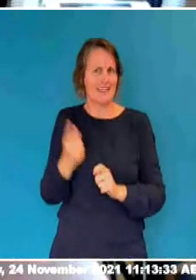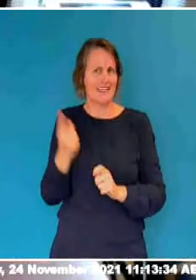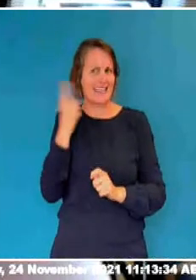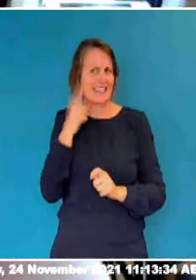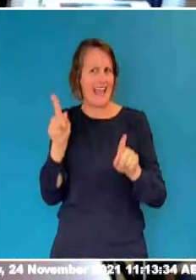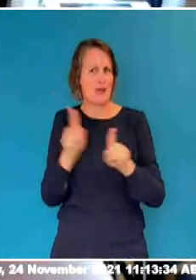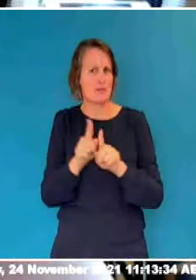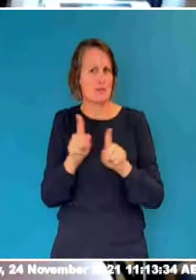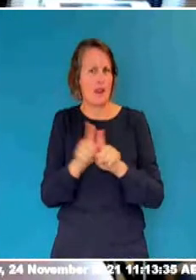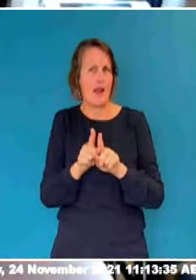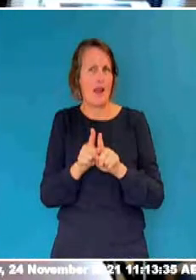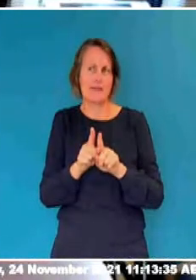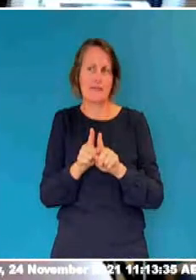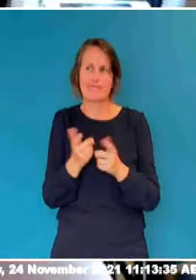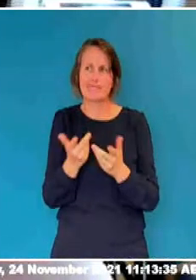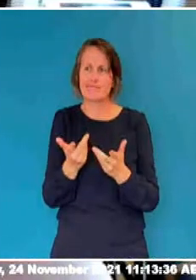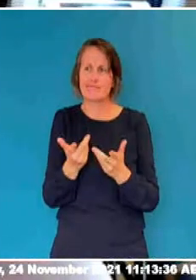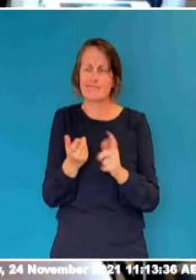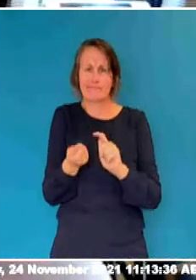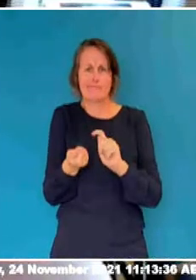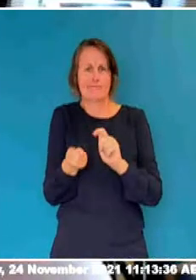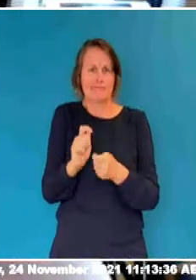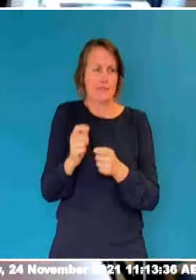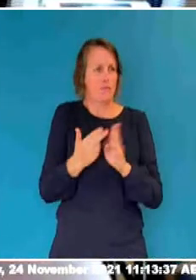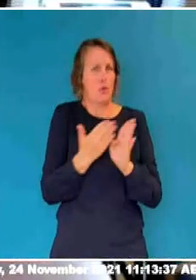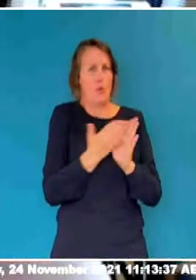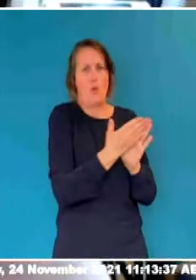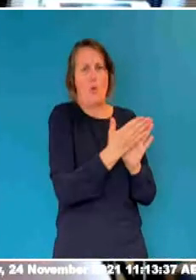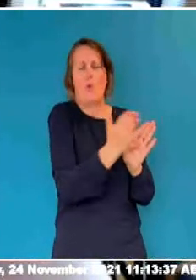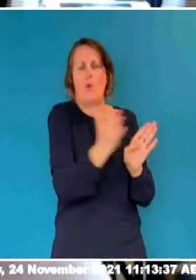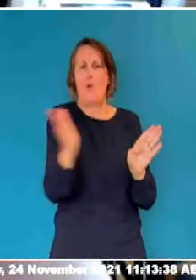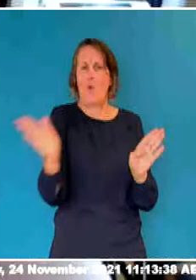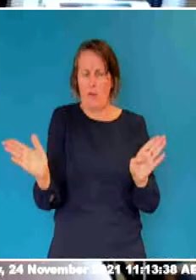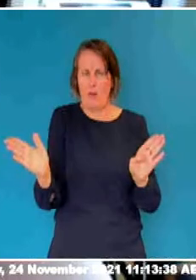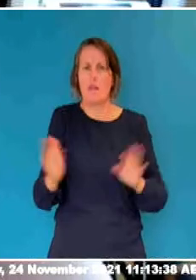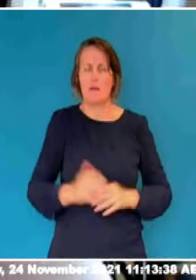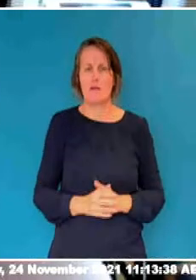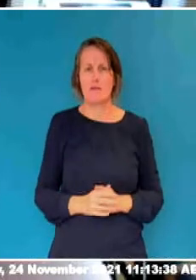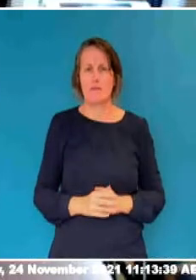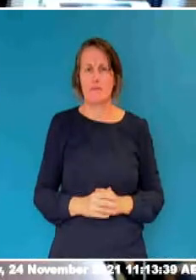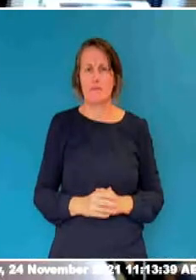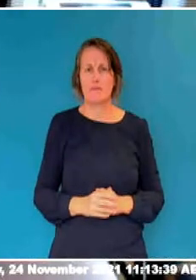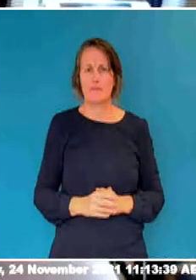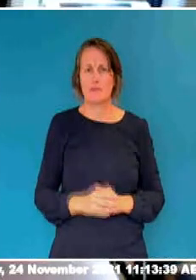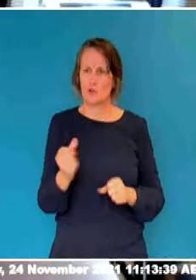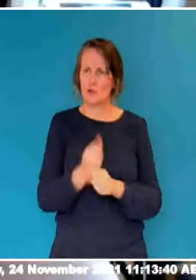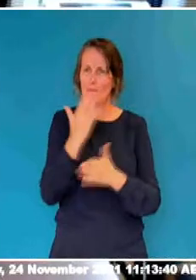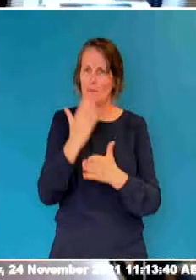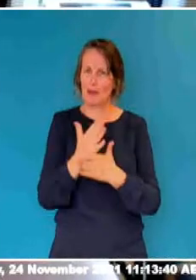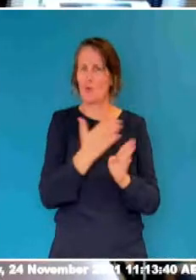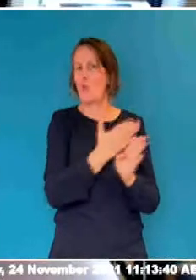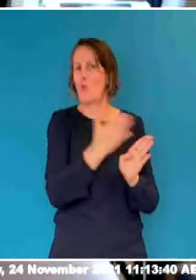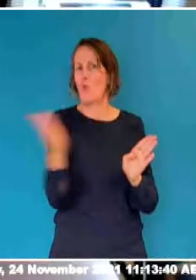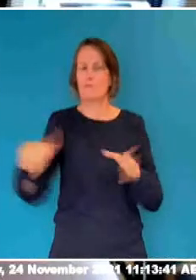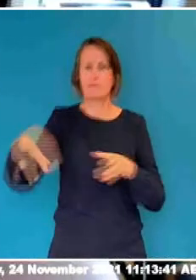make everyÂ you know, the whole culture universally inclusive. Is that the case? MR CAWOOD: Yes.